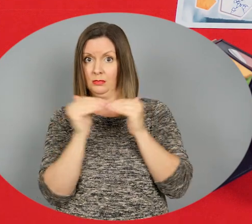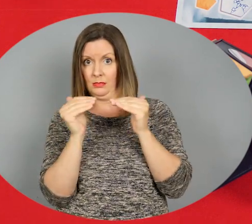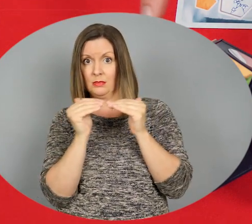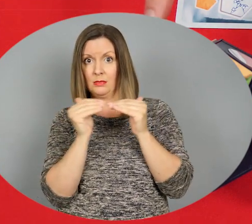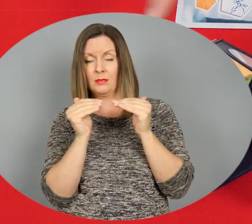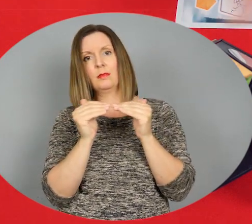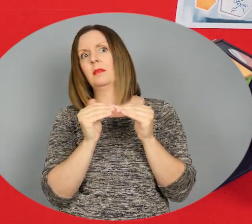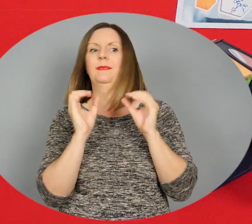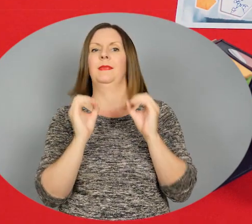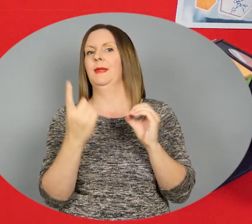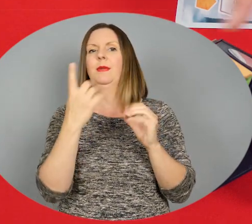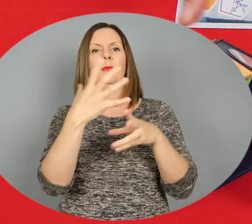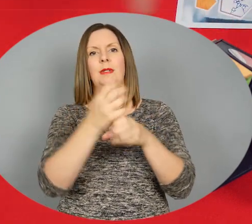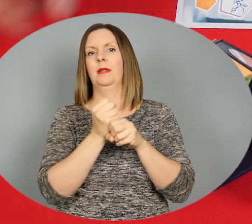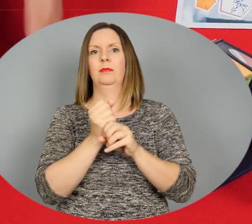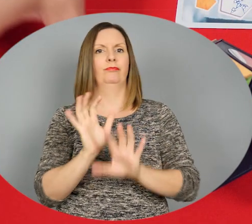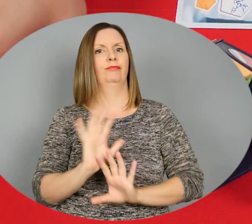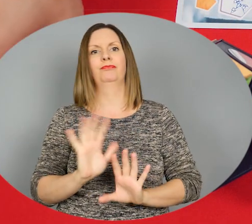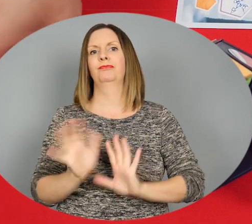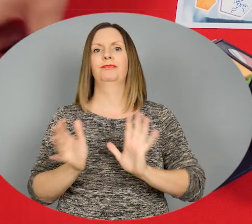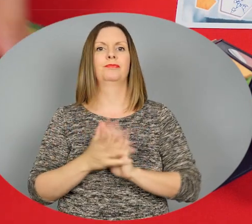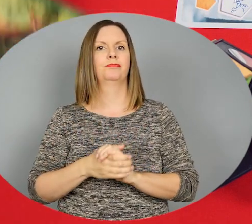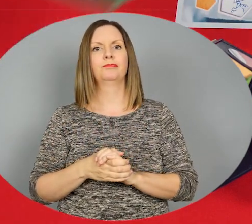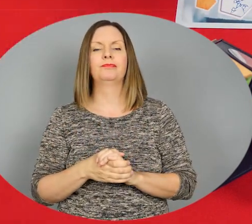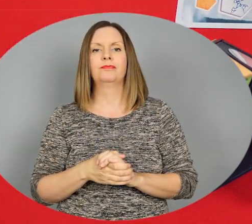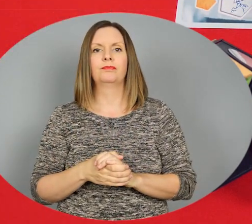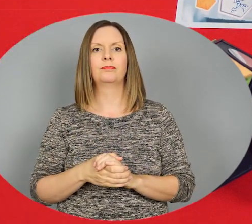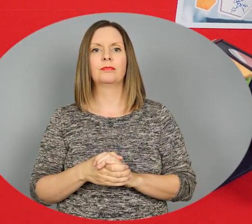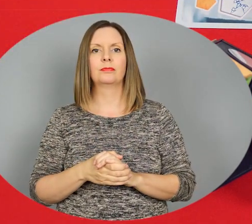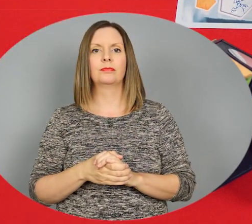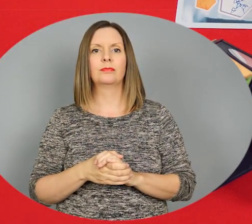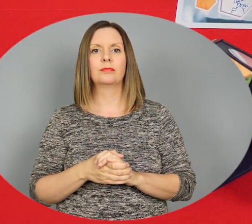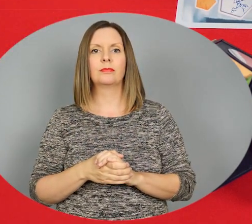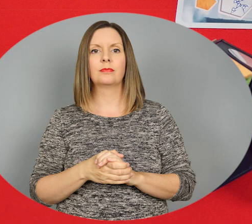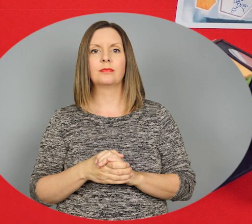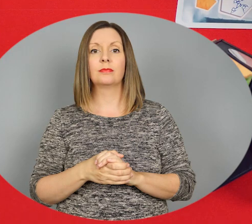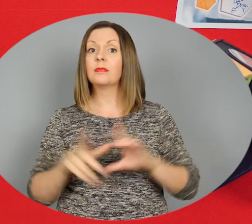a tie between the players who are trying to satisfy the conditions of an animal, that